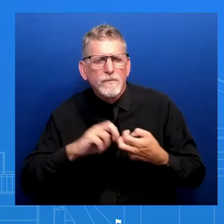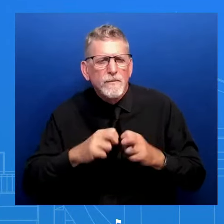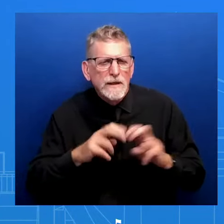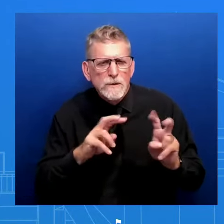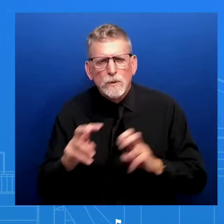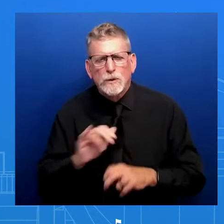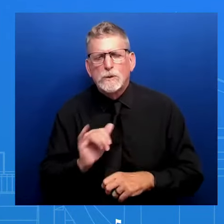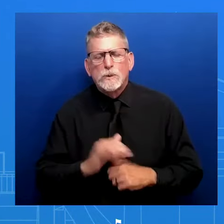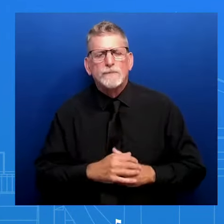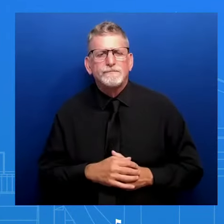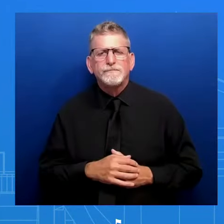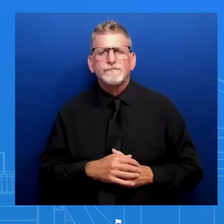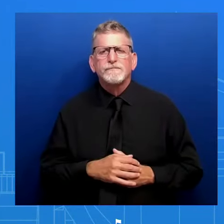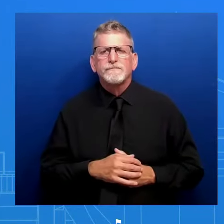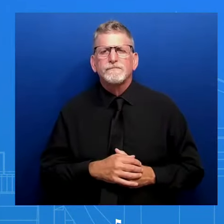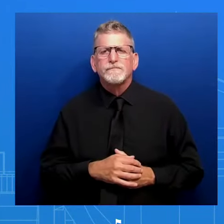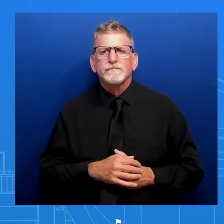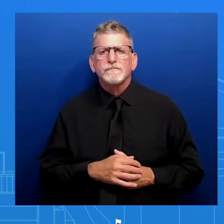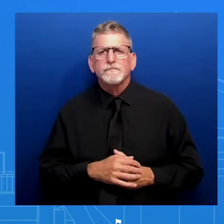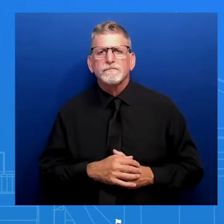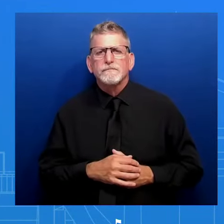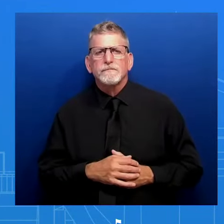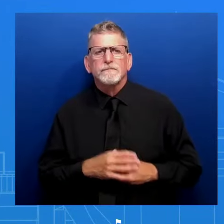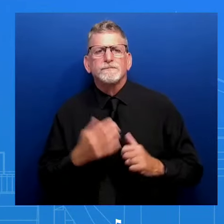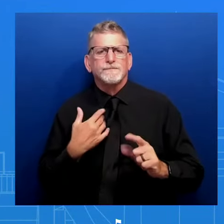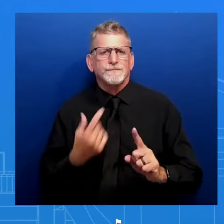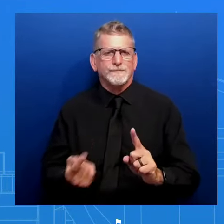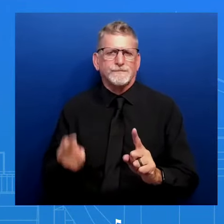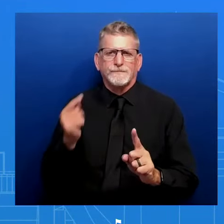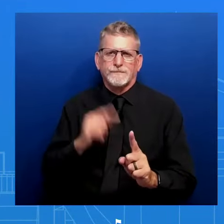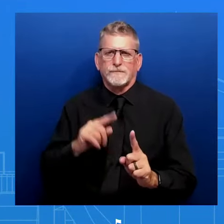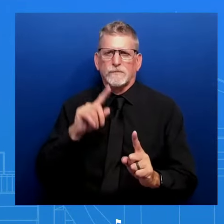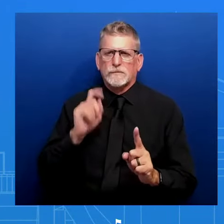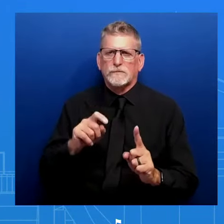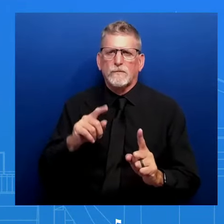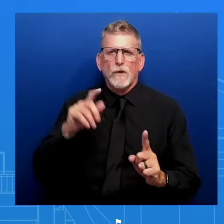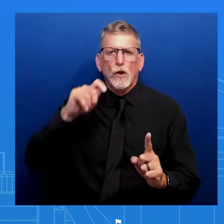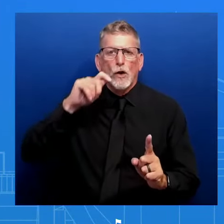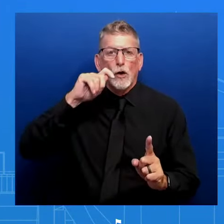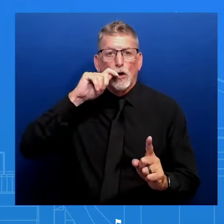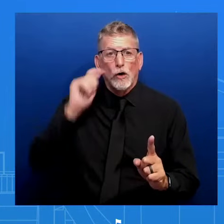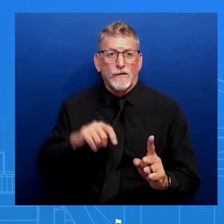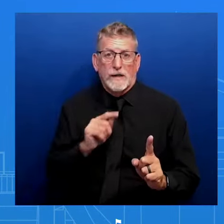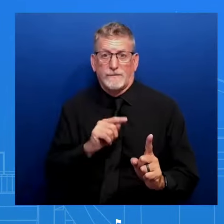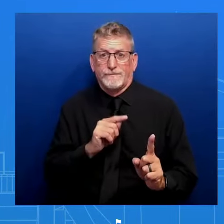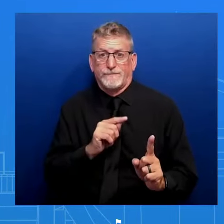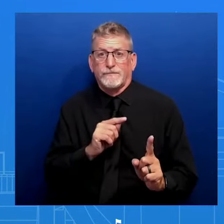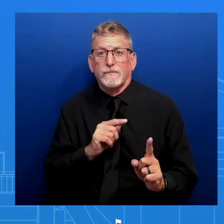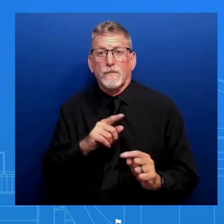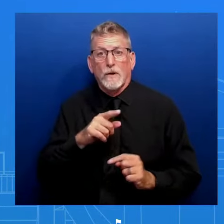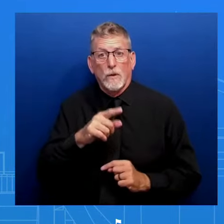Do you believe that the counteroffensive is moving too slowly? Mr. Kirby: President Zelenskyy himself has said that he --